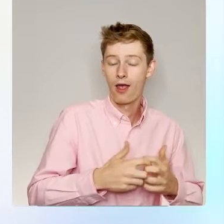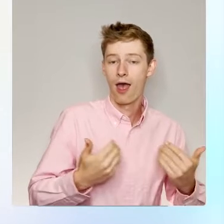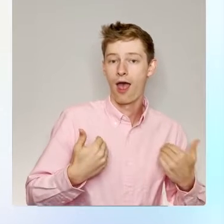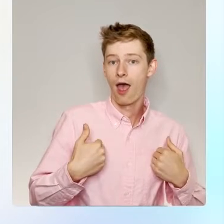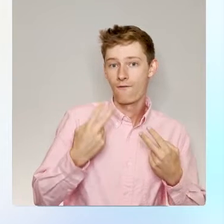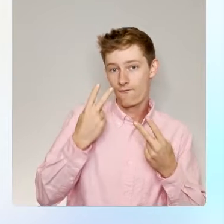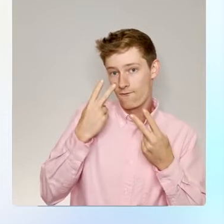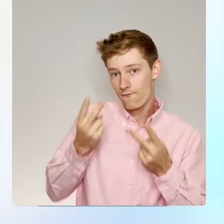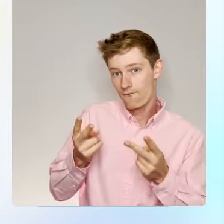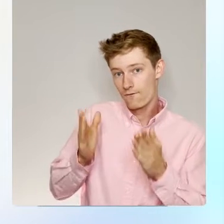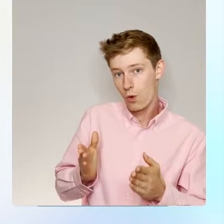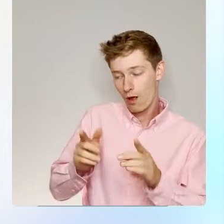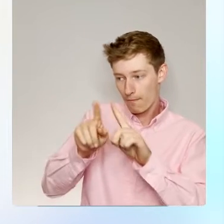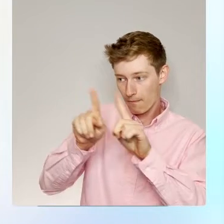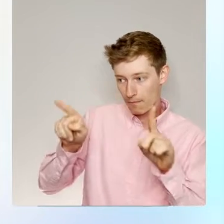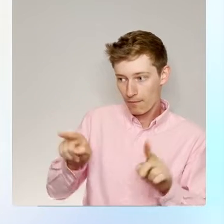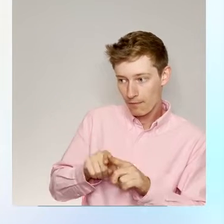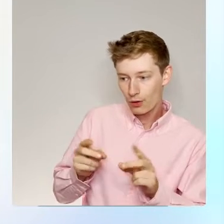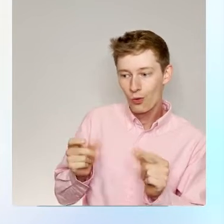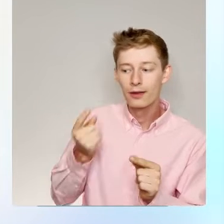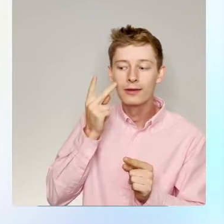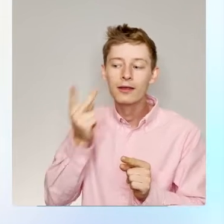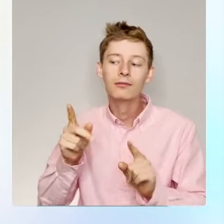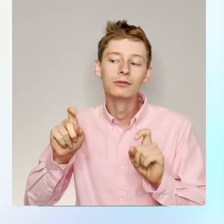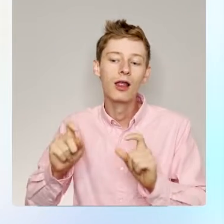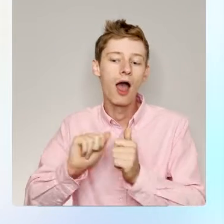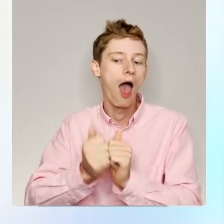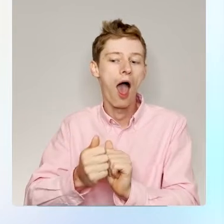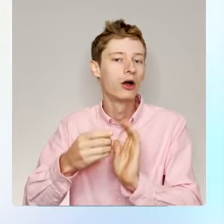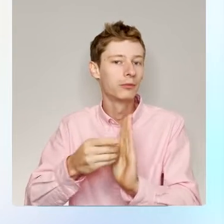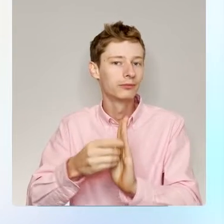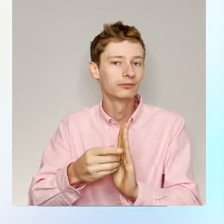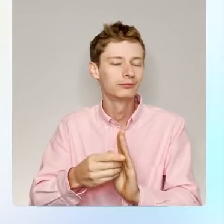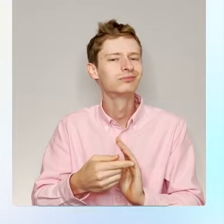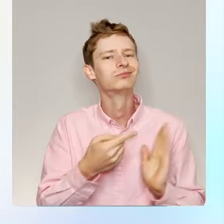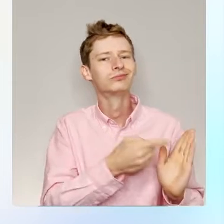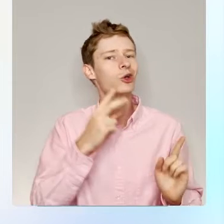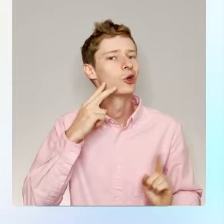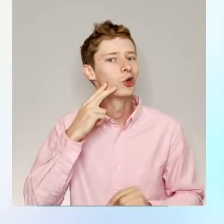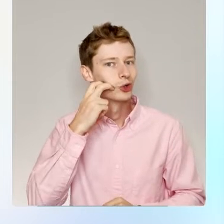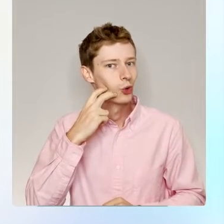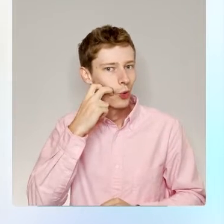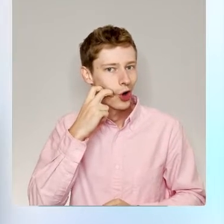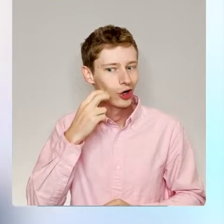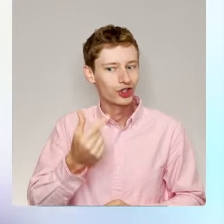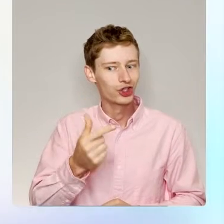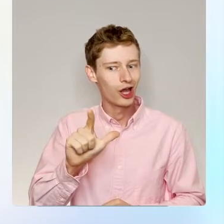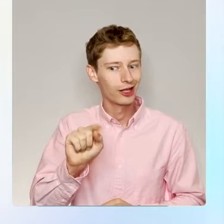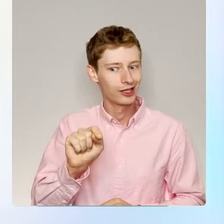which was built on Three.js, Babylon-js' Sandbox, and PlayCanvas' Viewer.